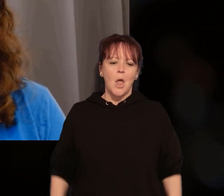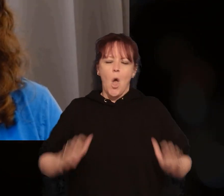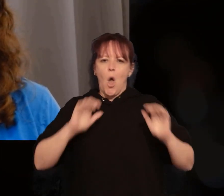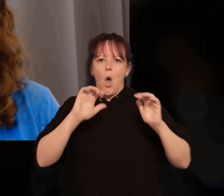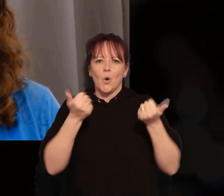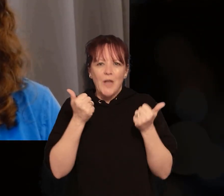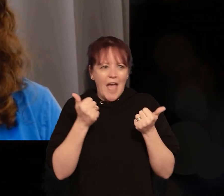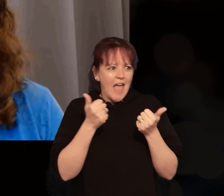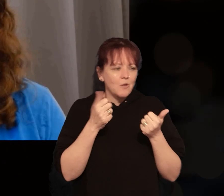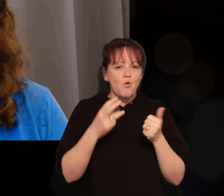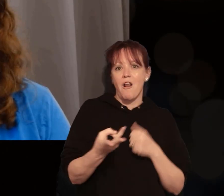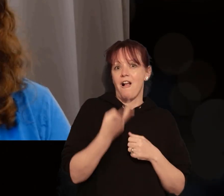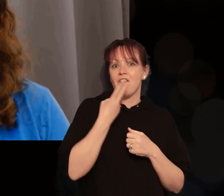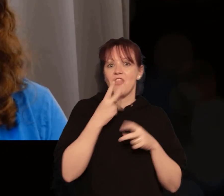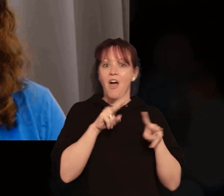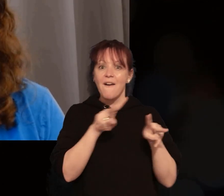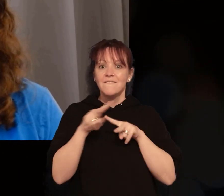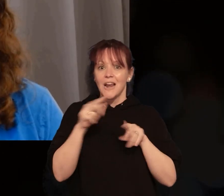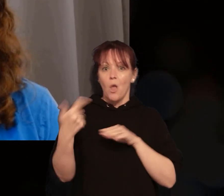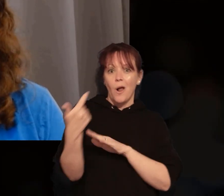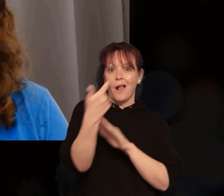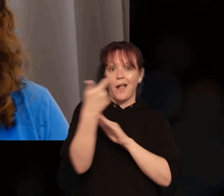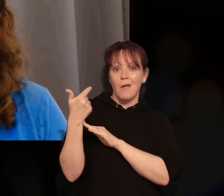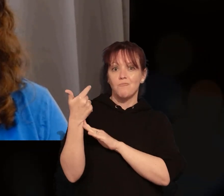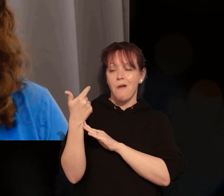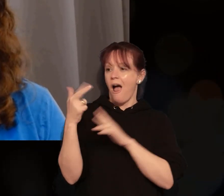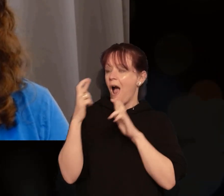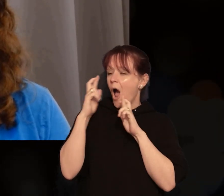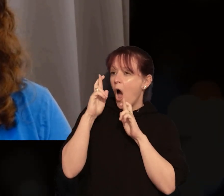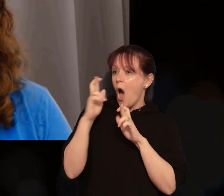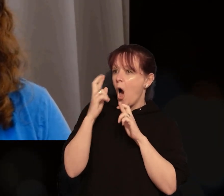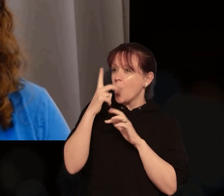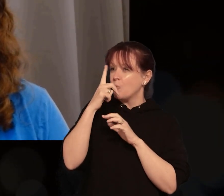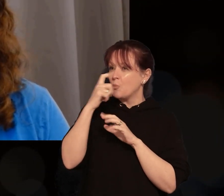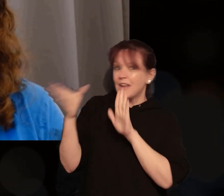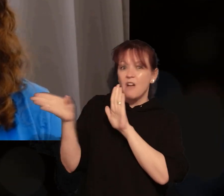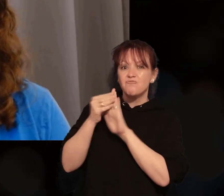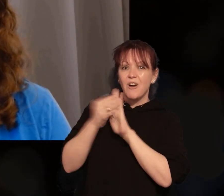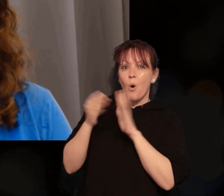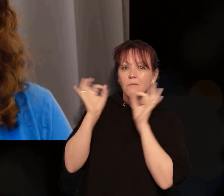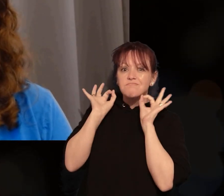All right, we're on our third video camera in hopes that we can actually get a decent recording.